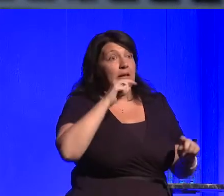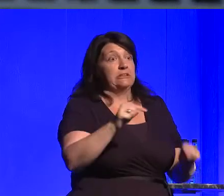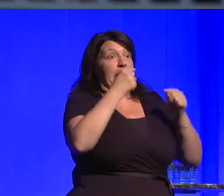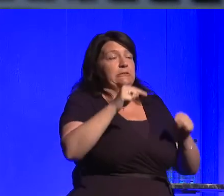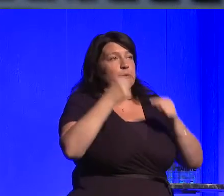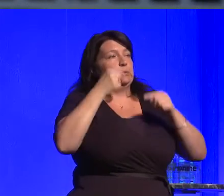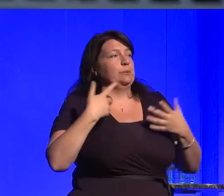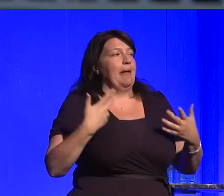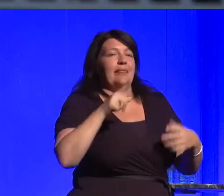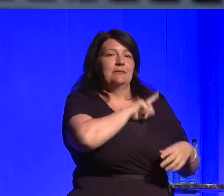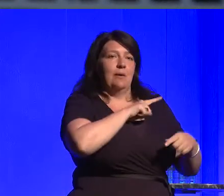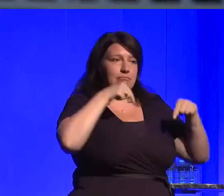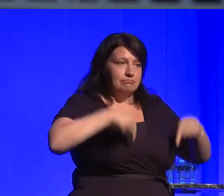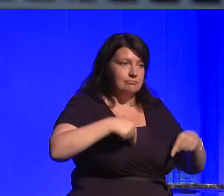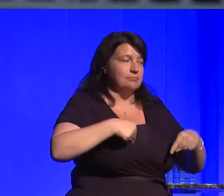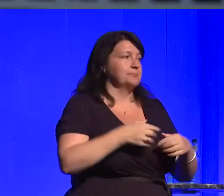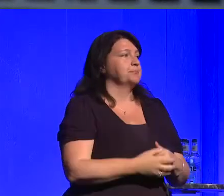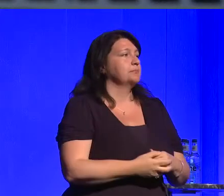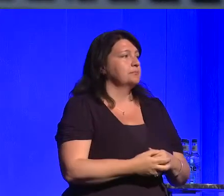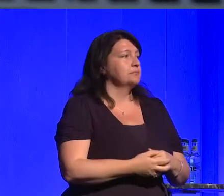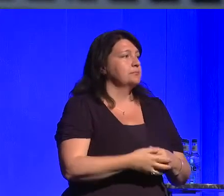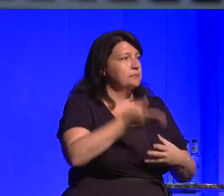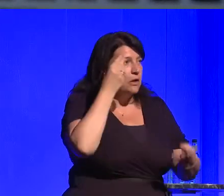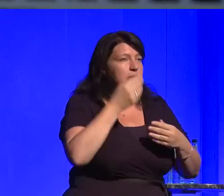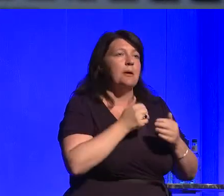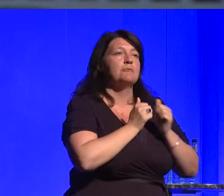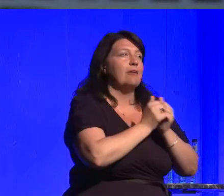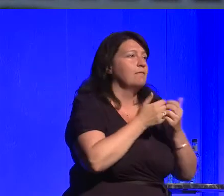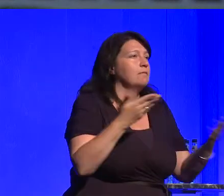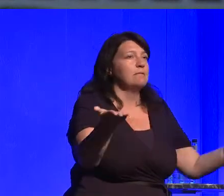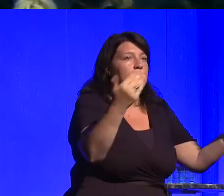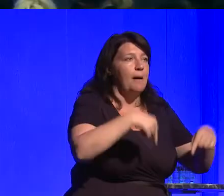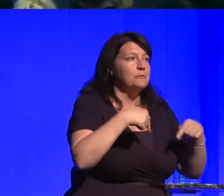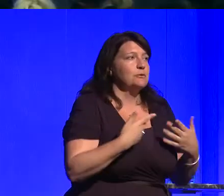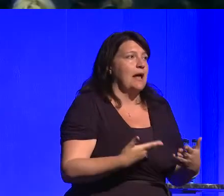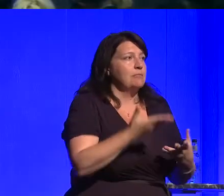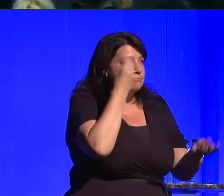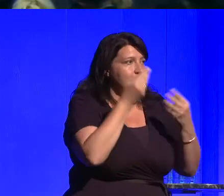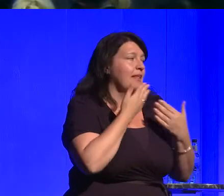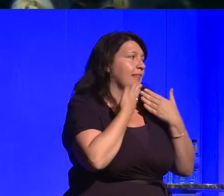that is why we are here, and that is why I am so grateful to all of you for coming along